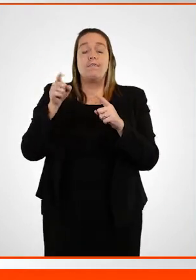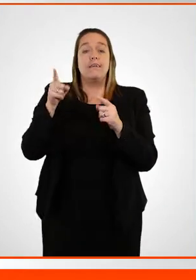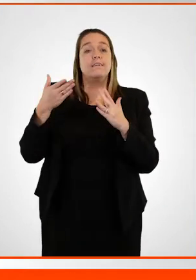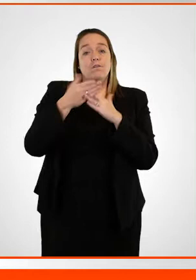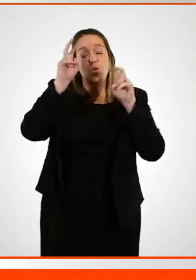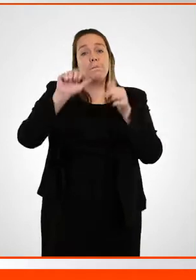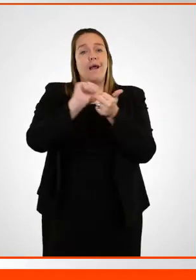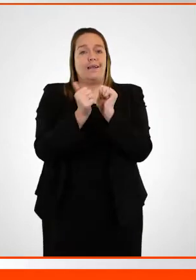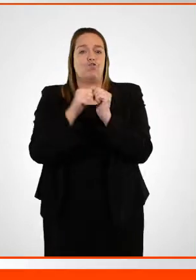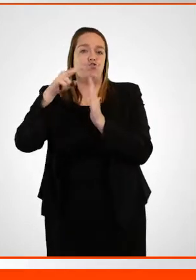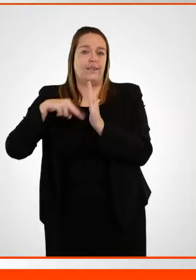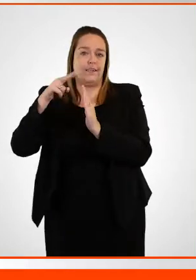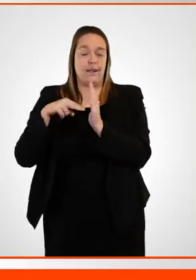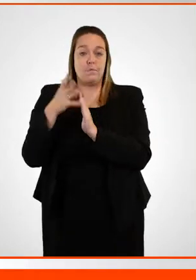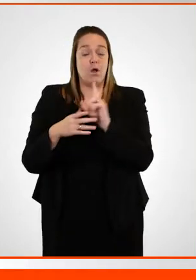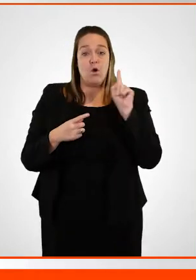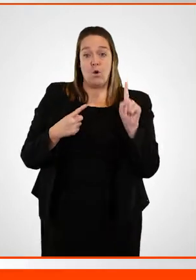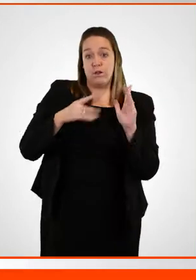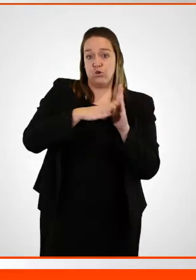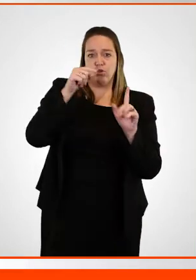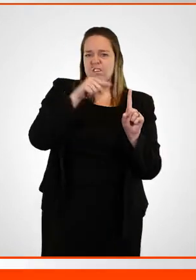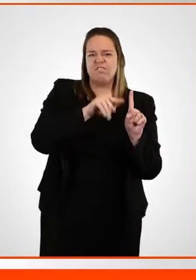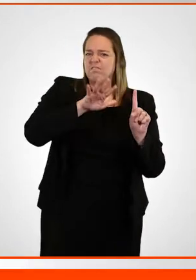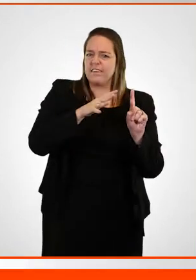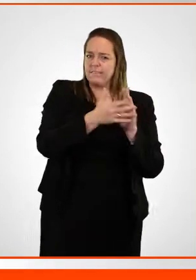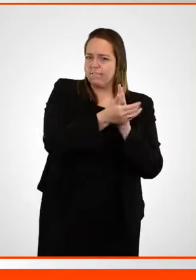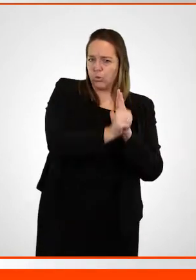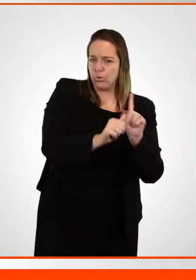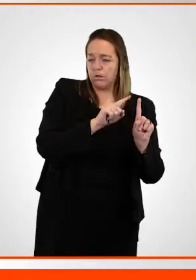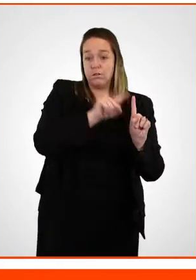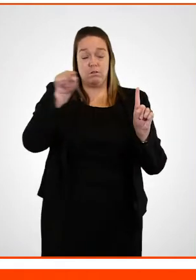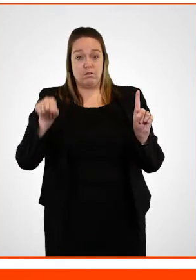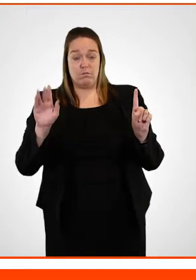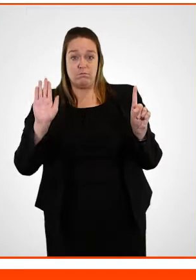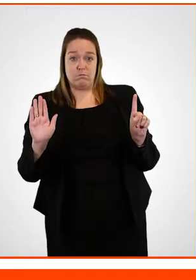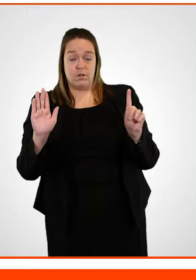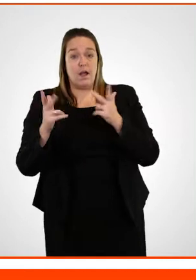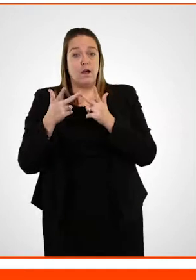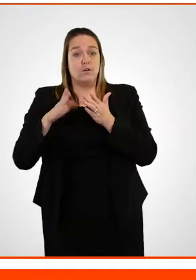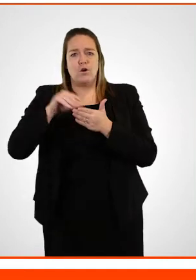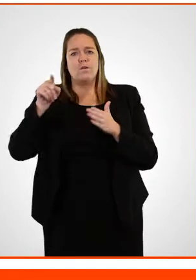where we take a student who is not as fluent and we pair them with a student who is very fluent.